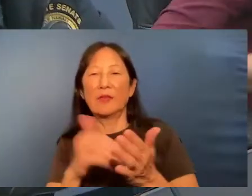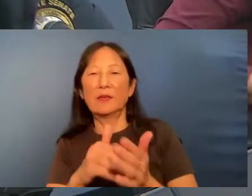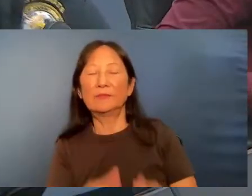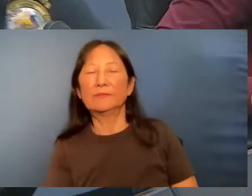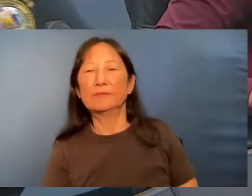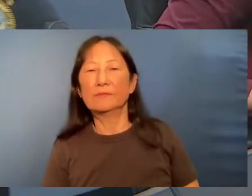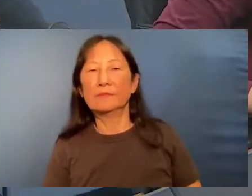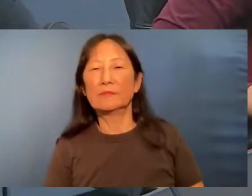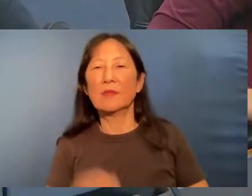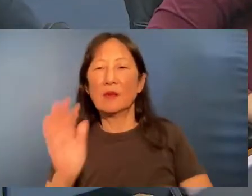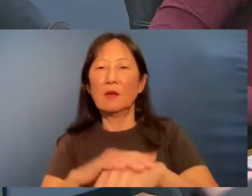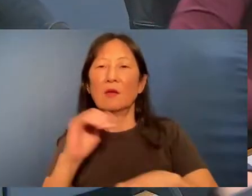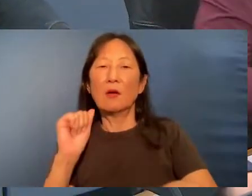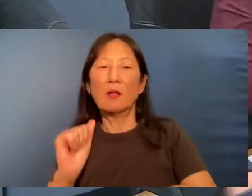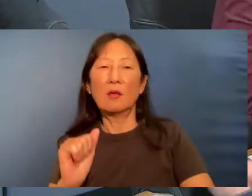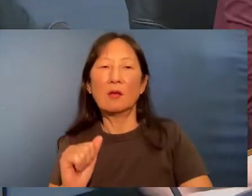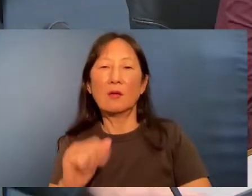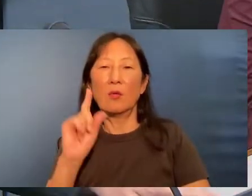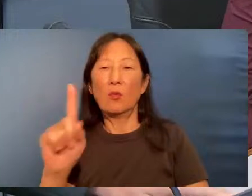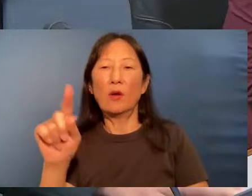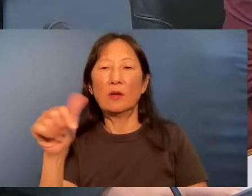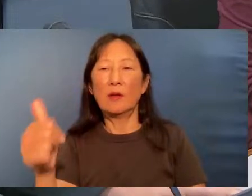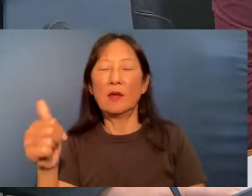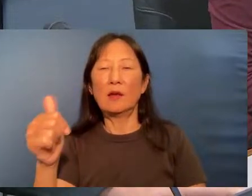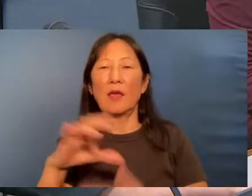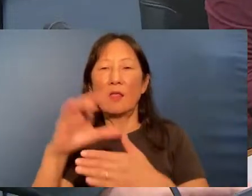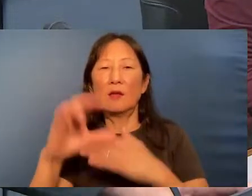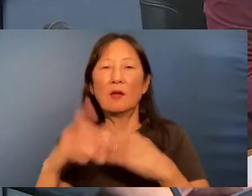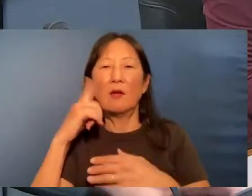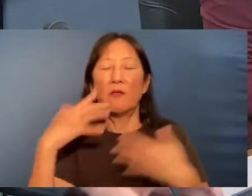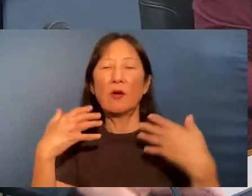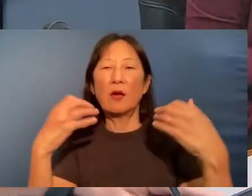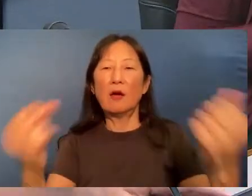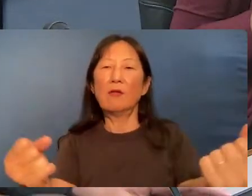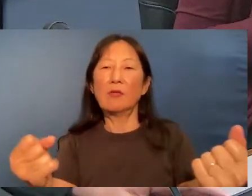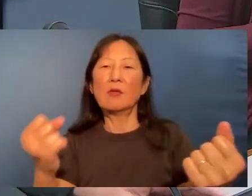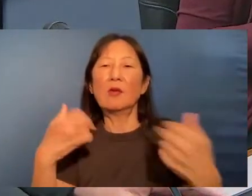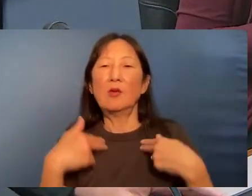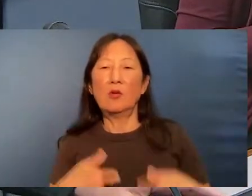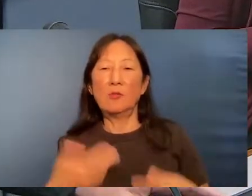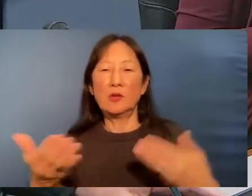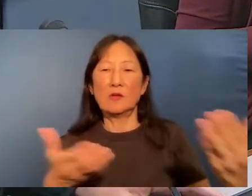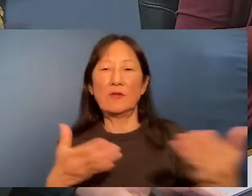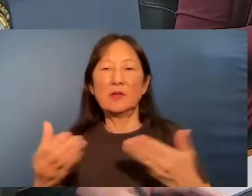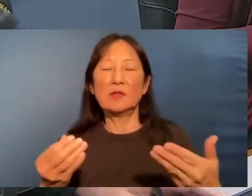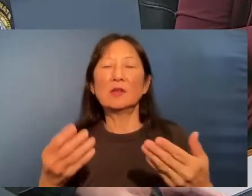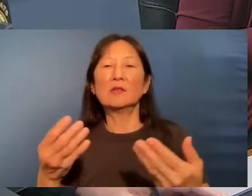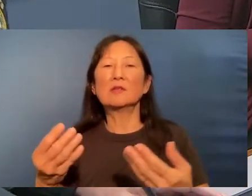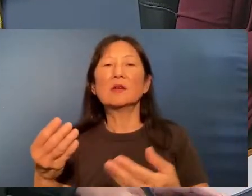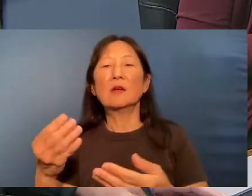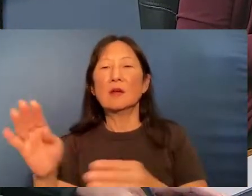Calling the one 10 calendar for health, human services and commerce and consumer protection.